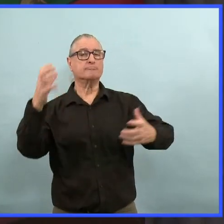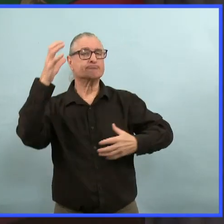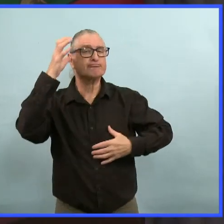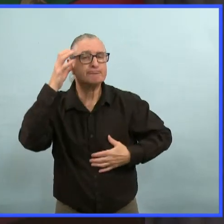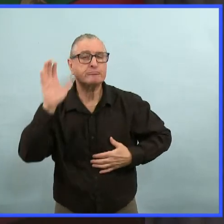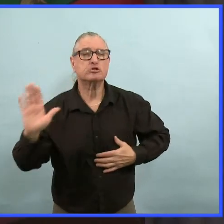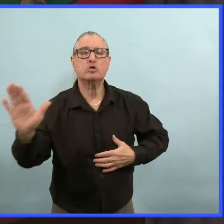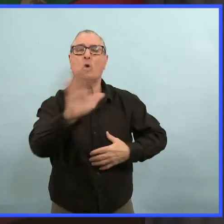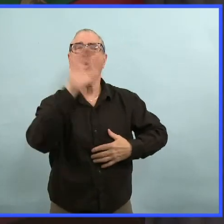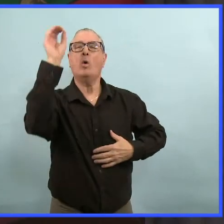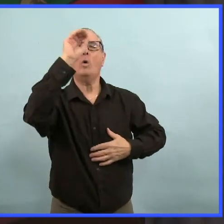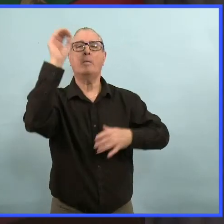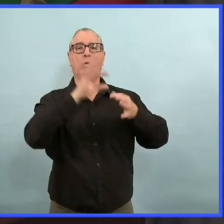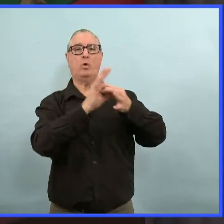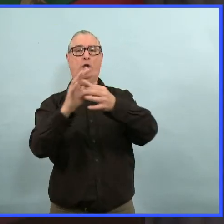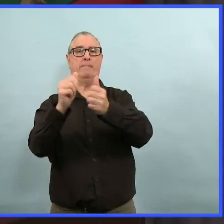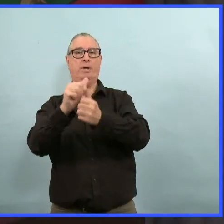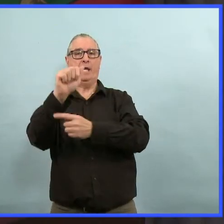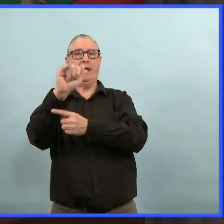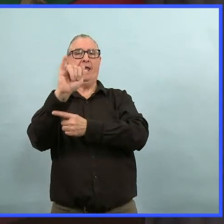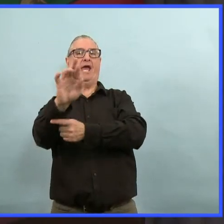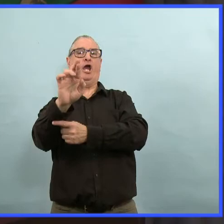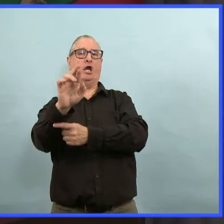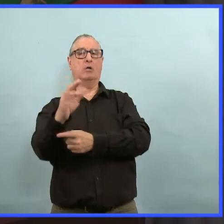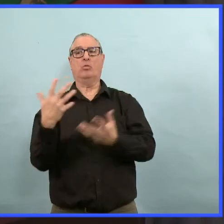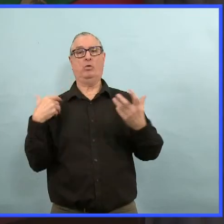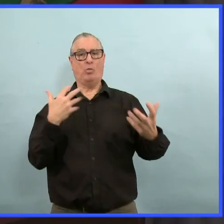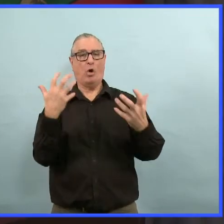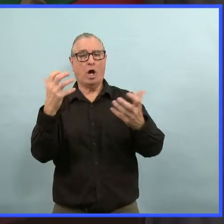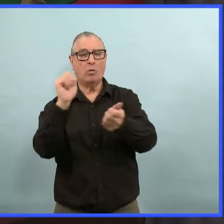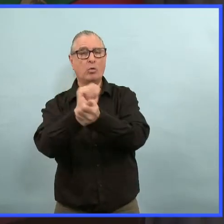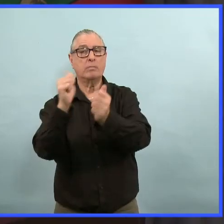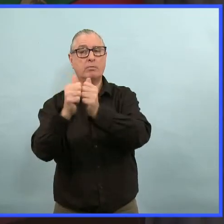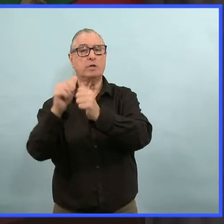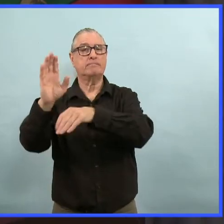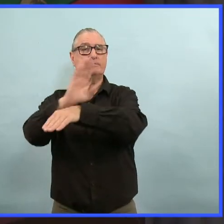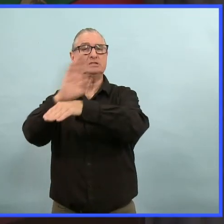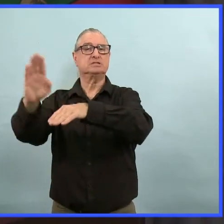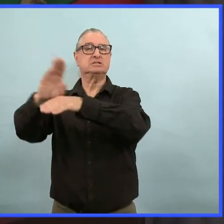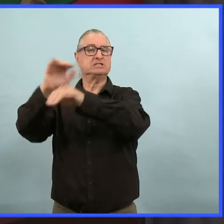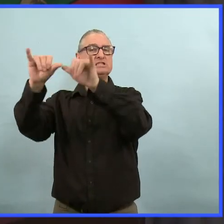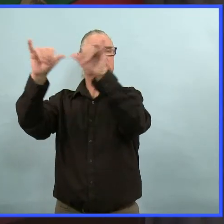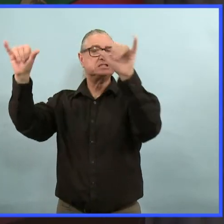our business sector and ensure they are able to provide the services they were providing